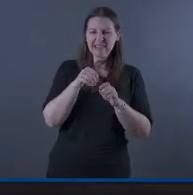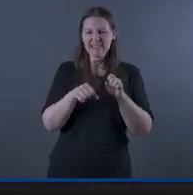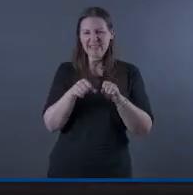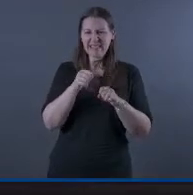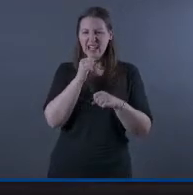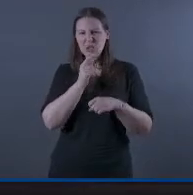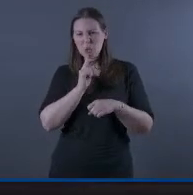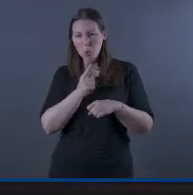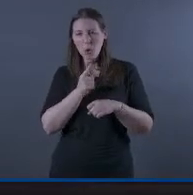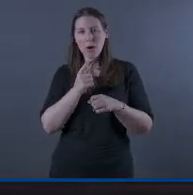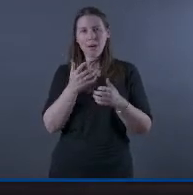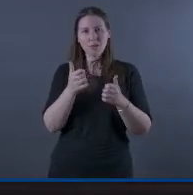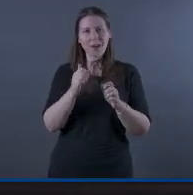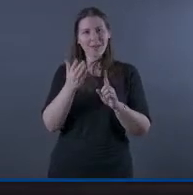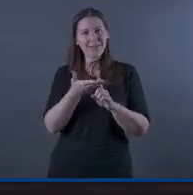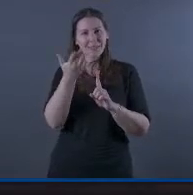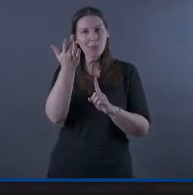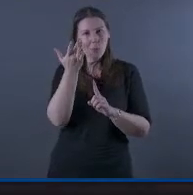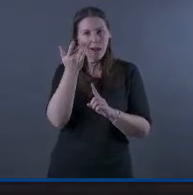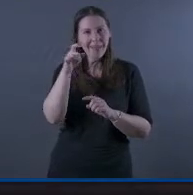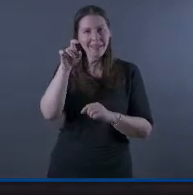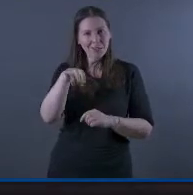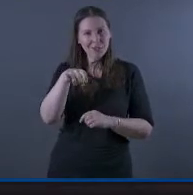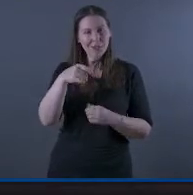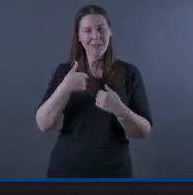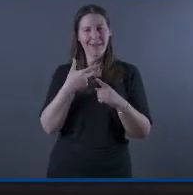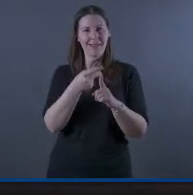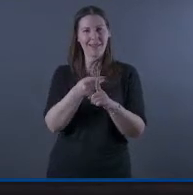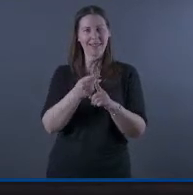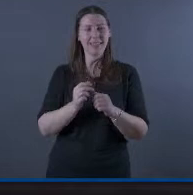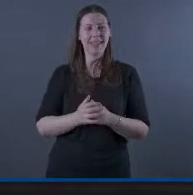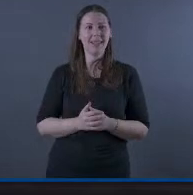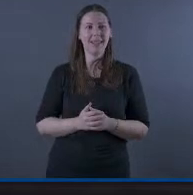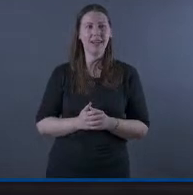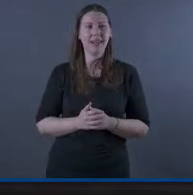those community members in, and at that same time